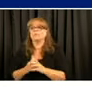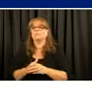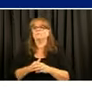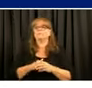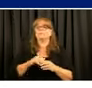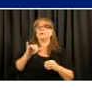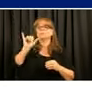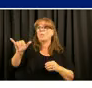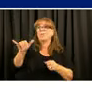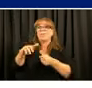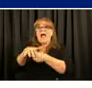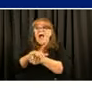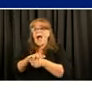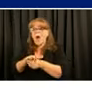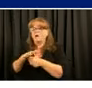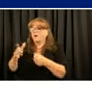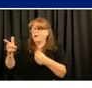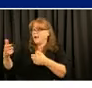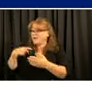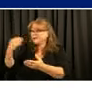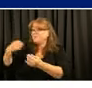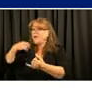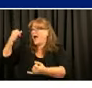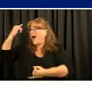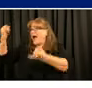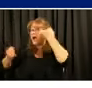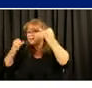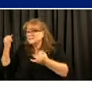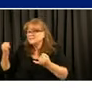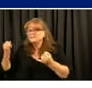or know about at the state level and we're happy to embrace that we're happy to encourage that